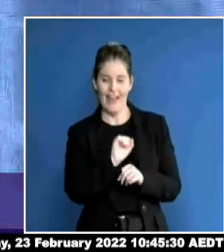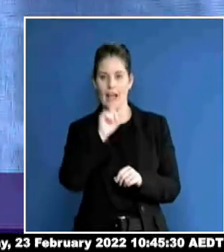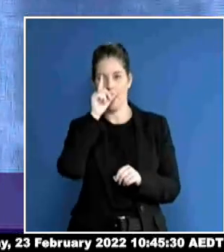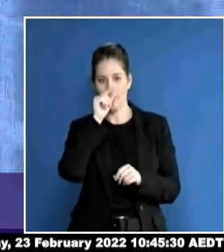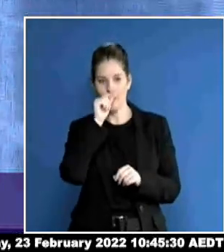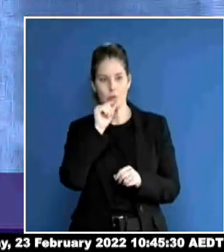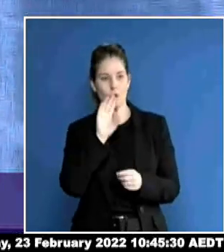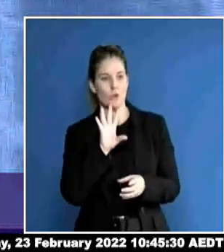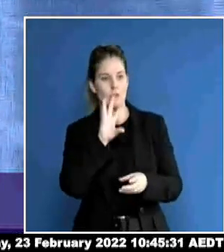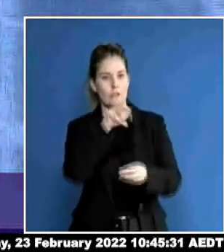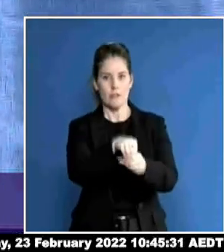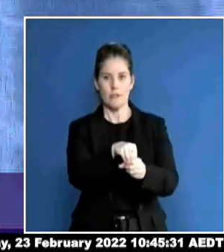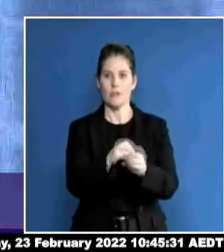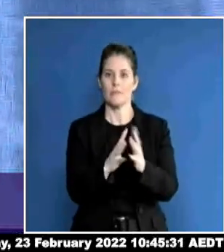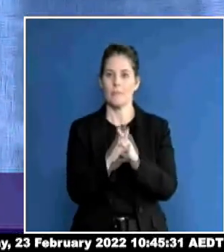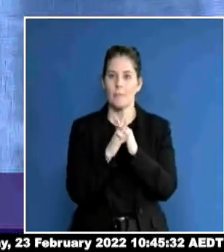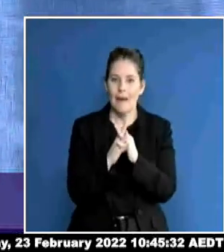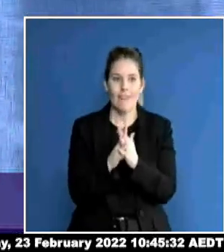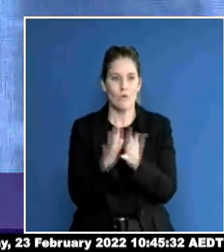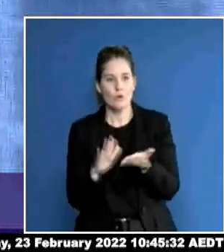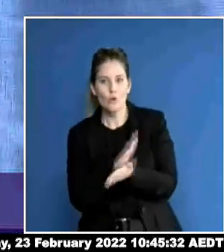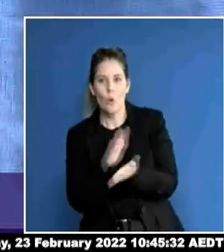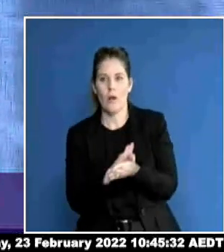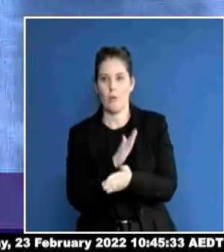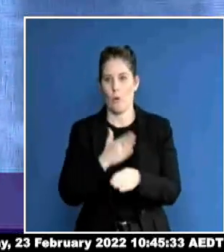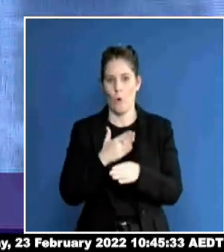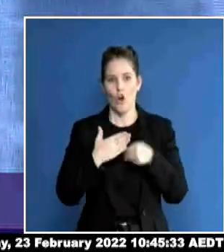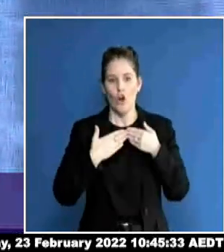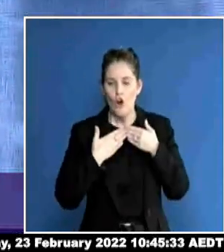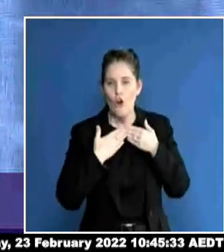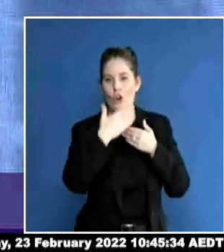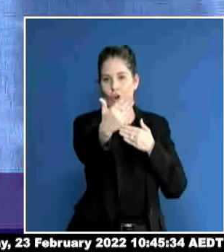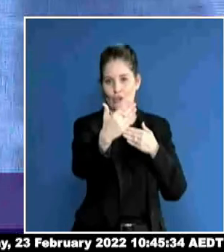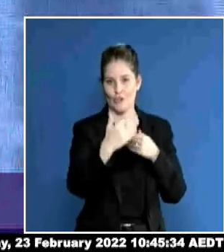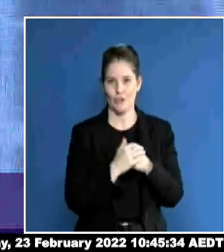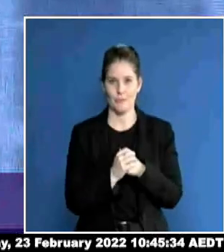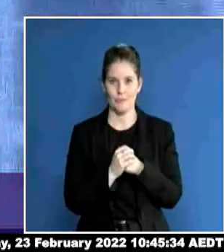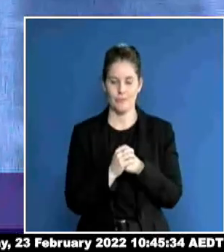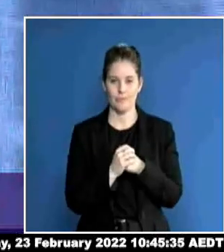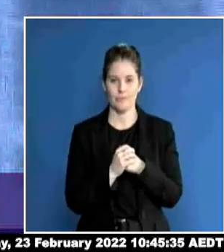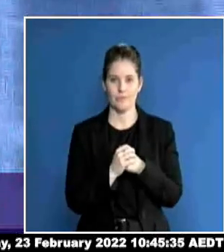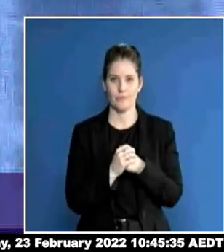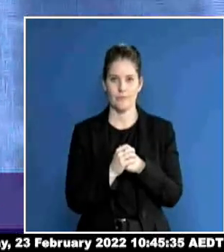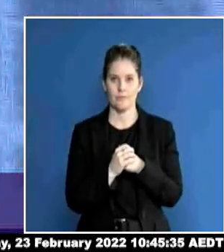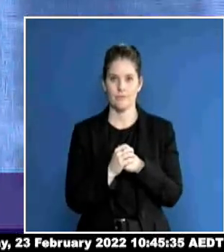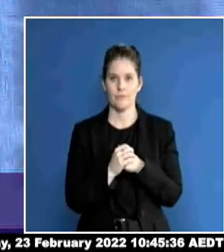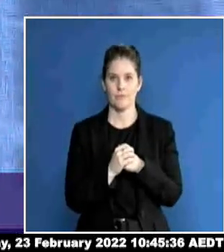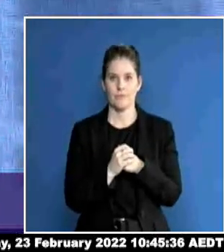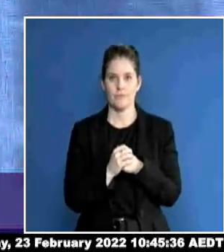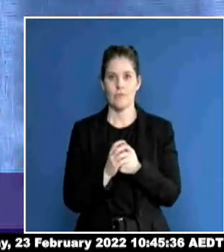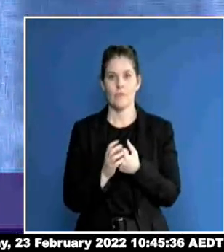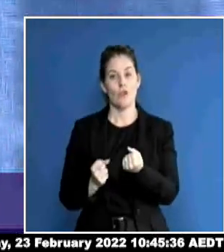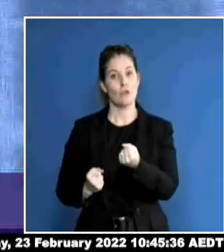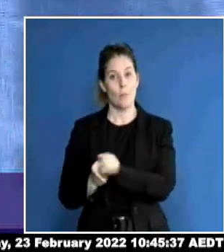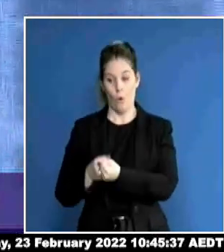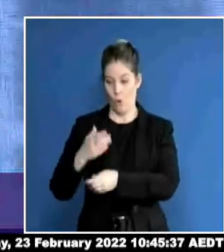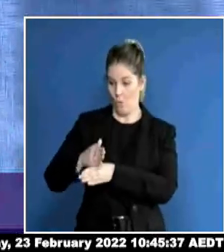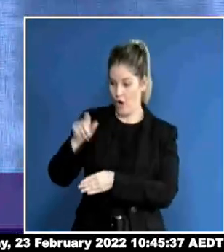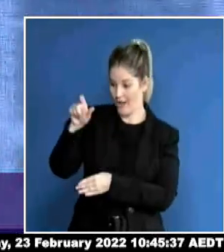term, support workers must take into account the individual needs, goals and skill set of